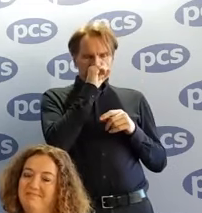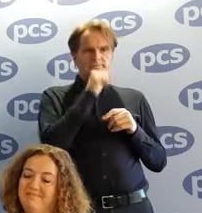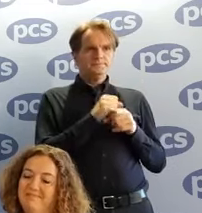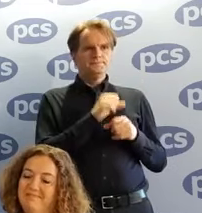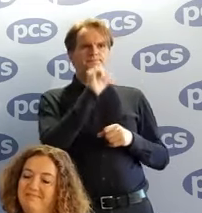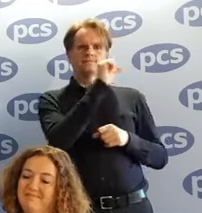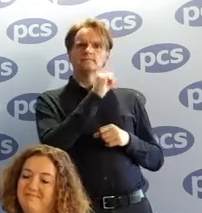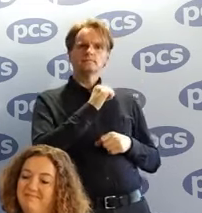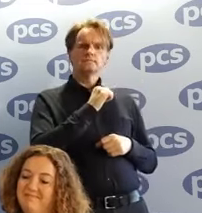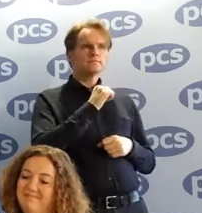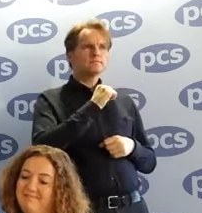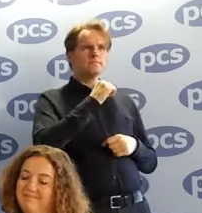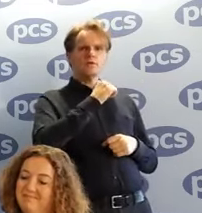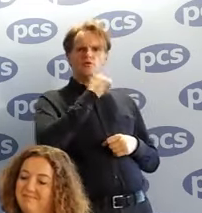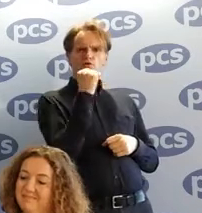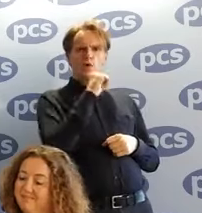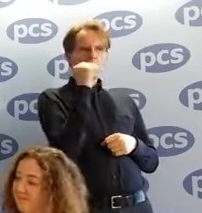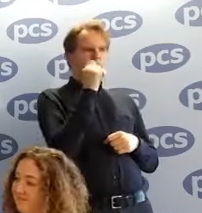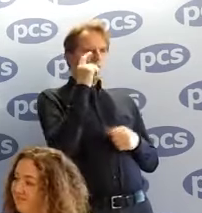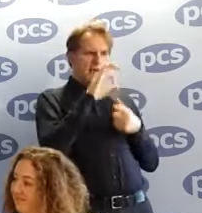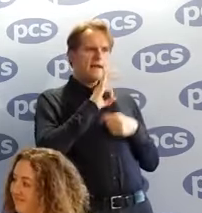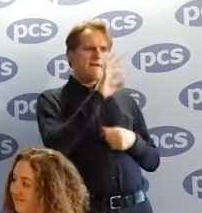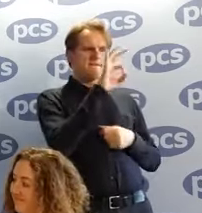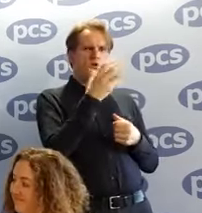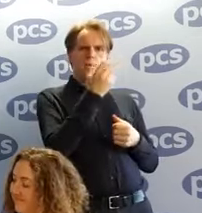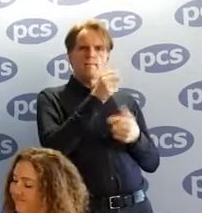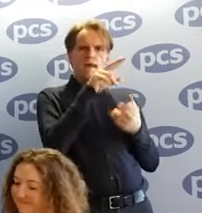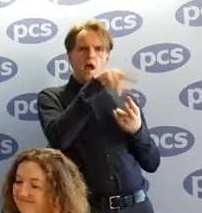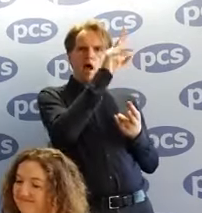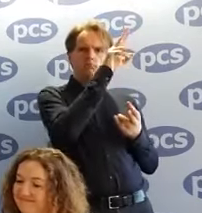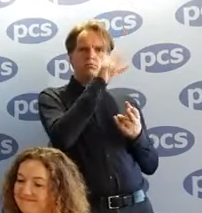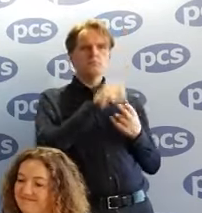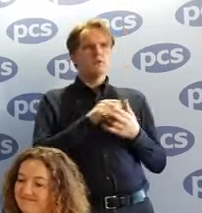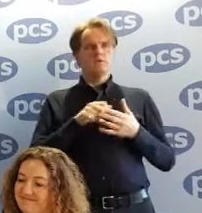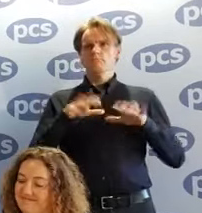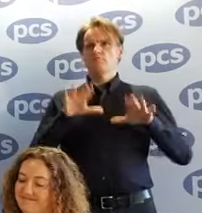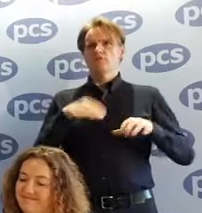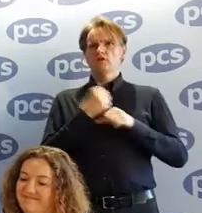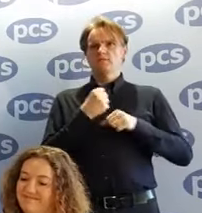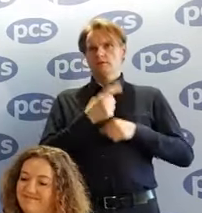says is unaffordable? Well that's an excellent question and let me say that